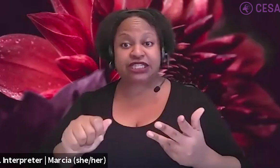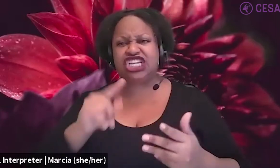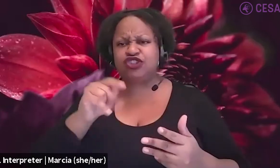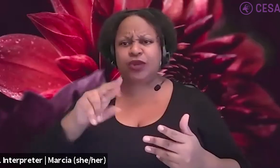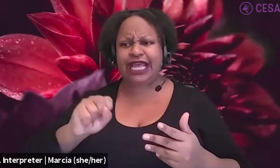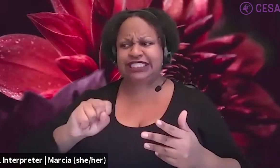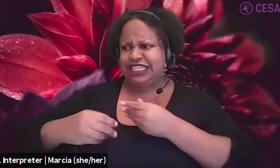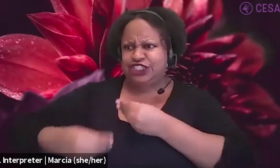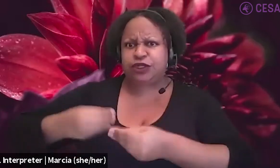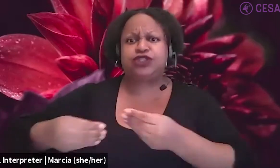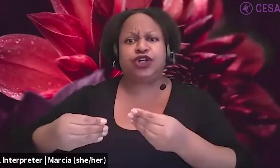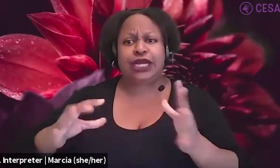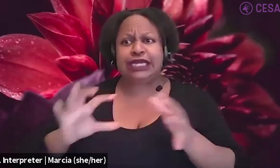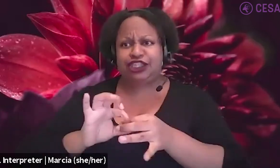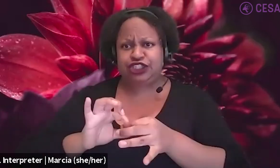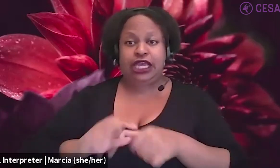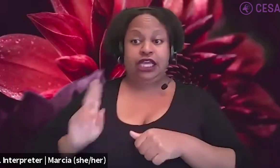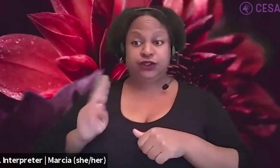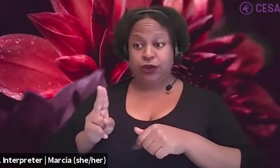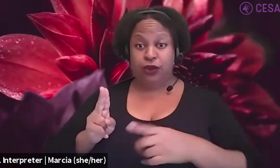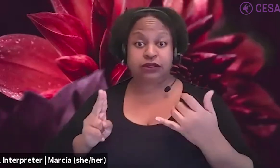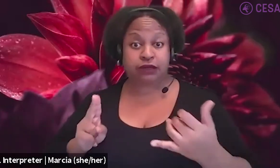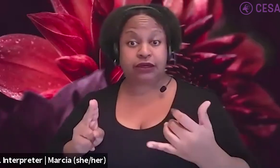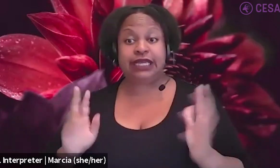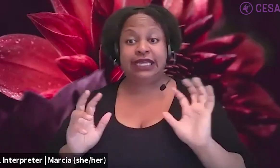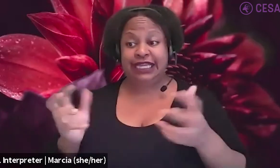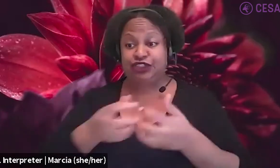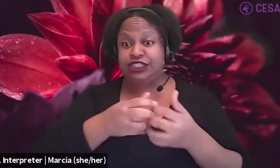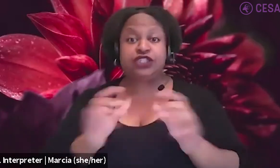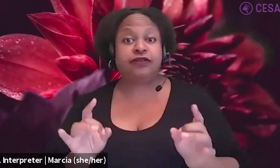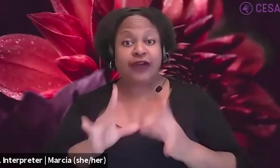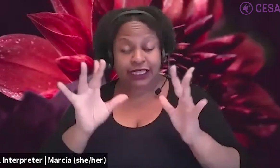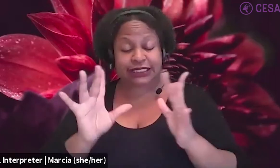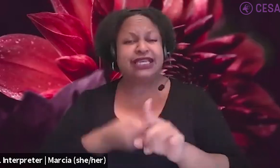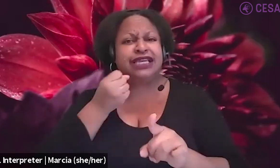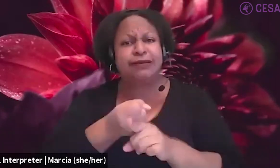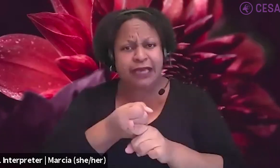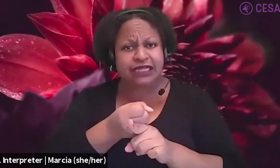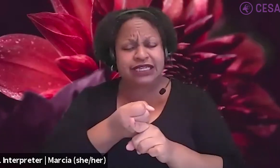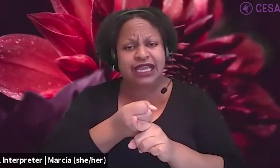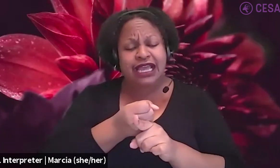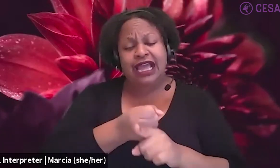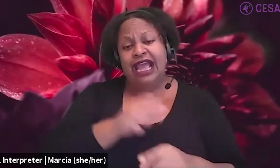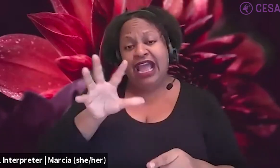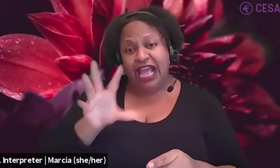and historical and contemporary intersectional violence impact African and Black communities